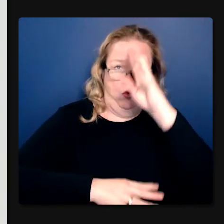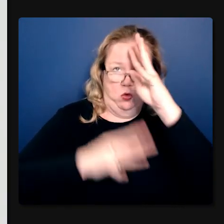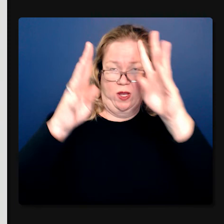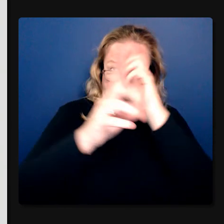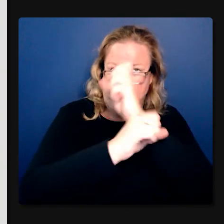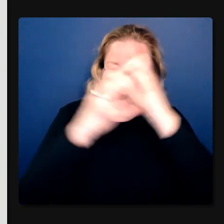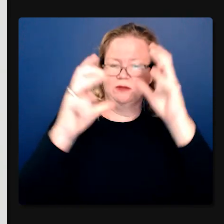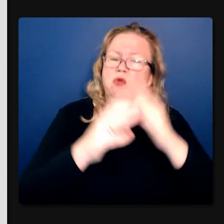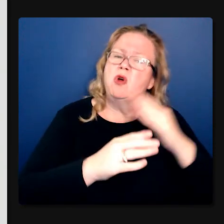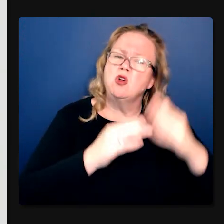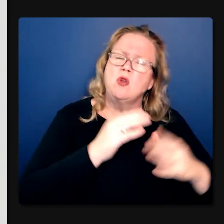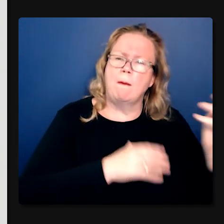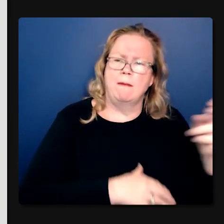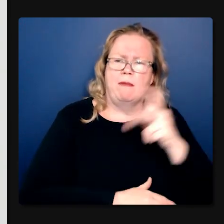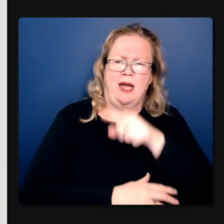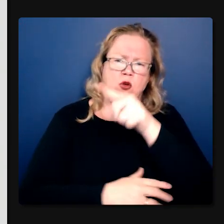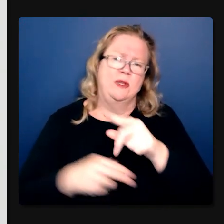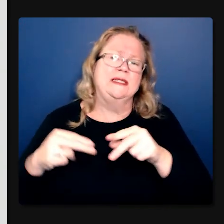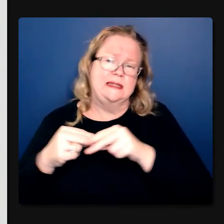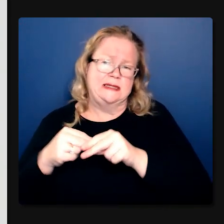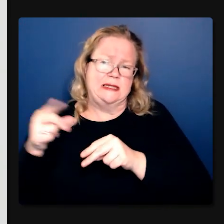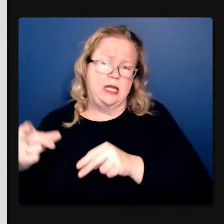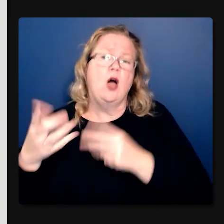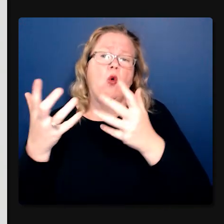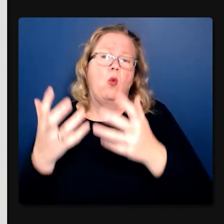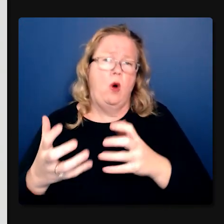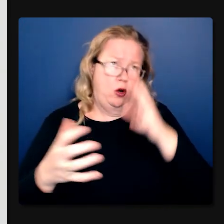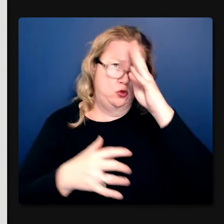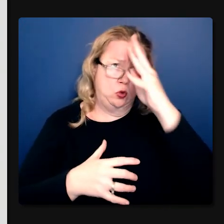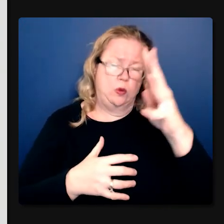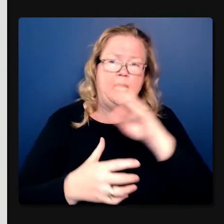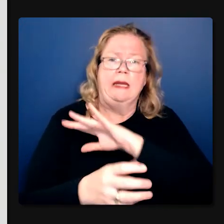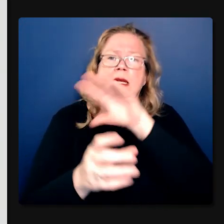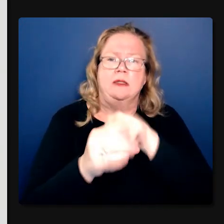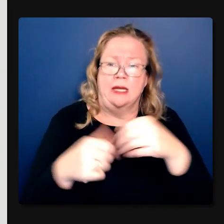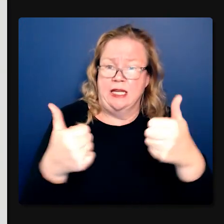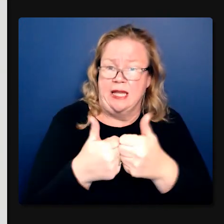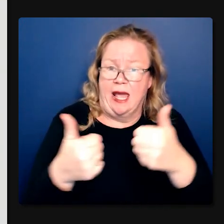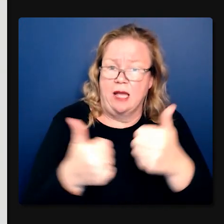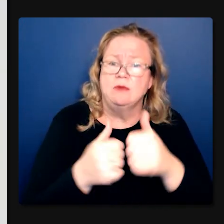In conclusion, I'll bring you back to this slide about wanting to create engaging games